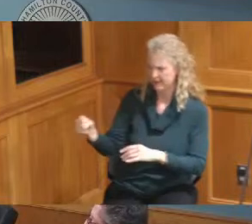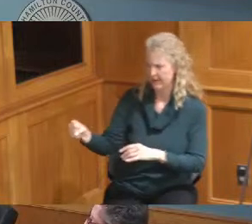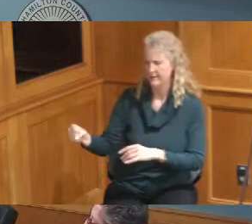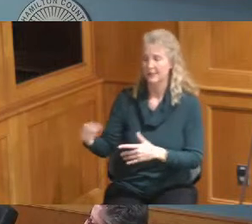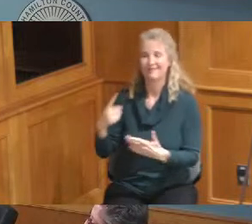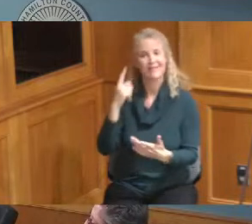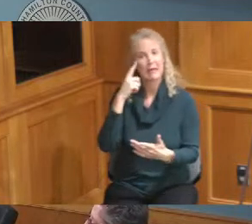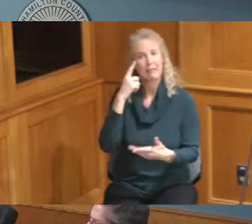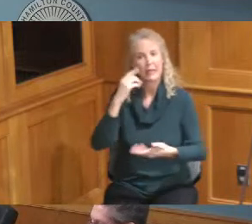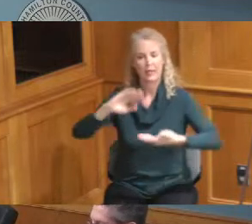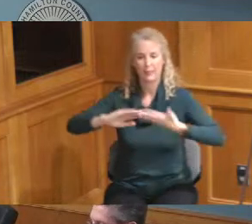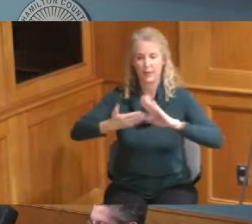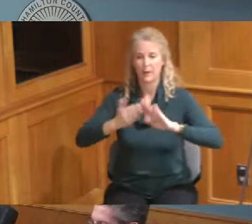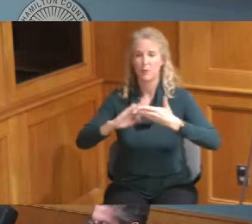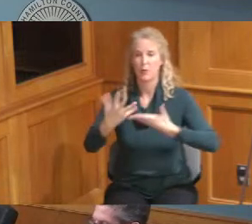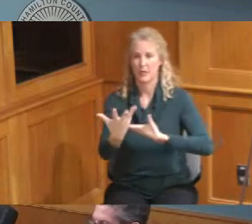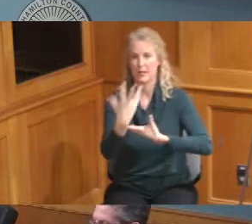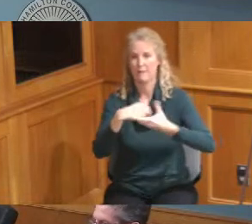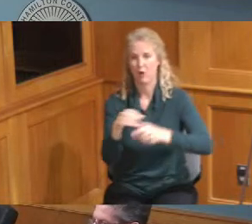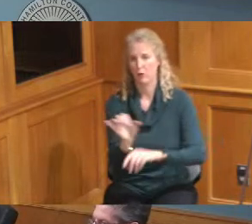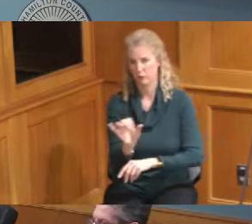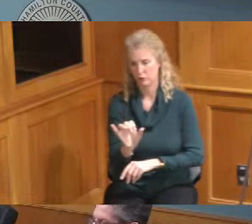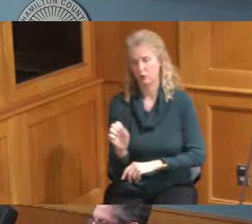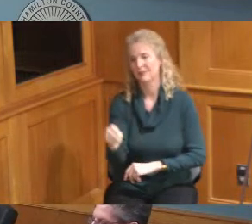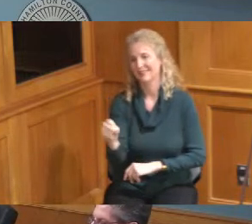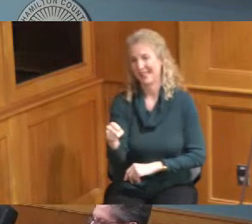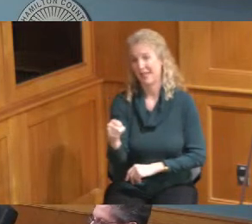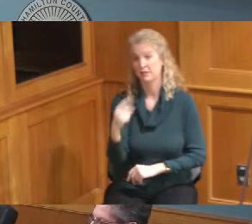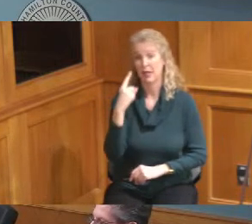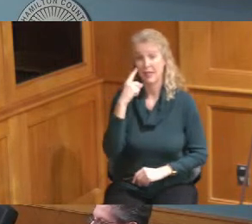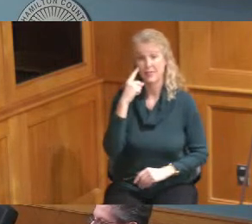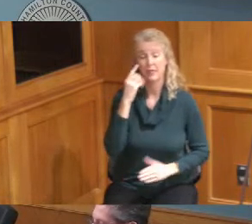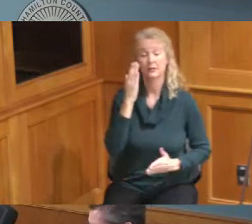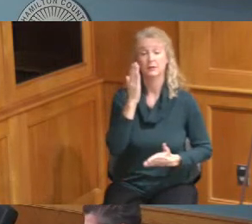community into that conversation because I can think of individuals that are not using their